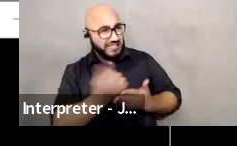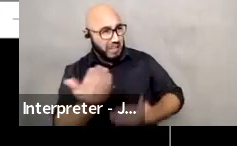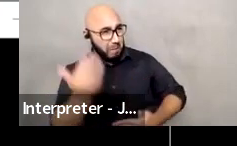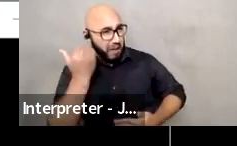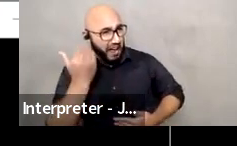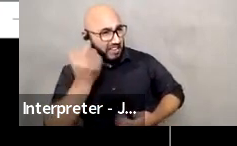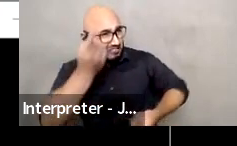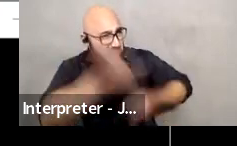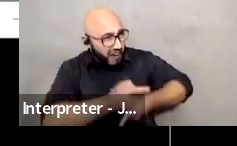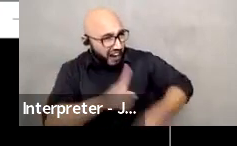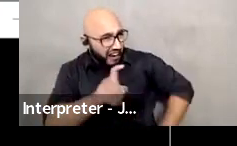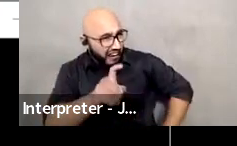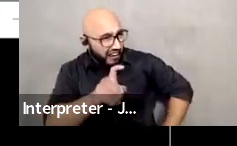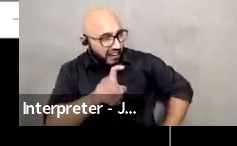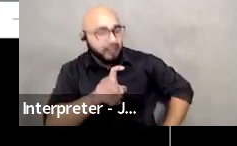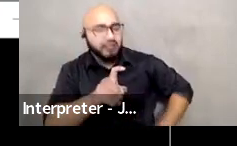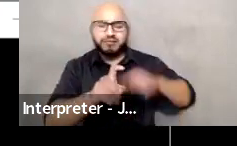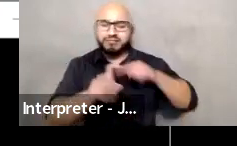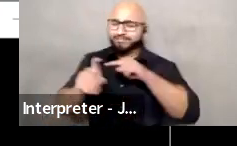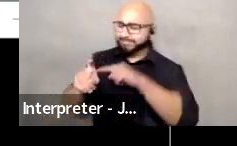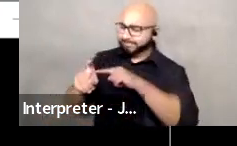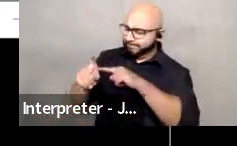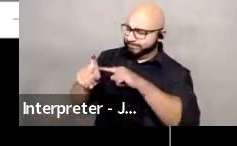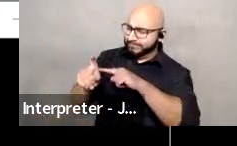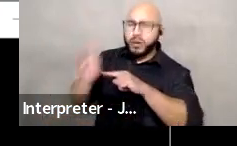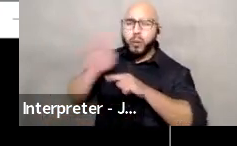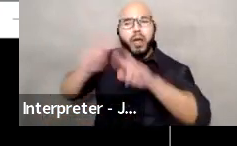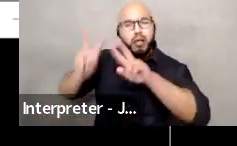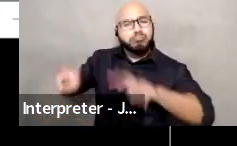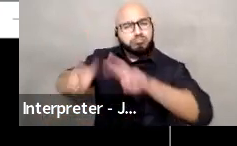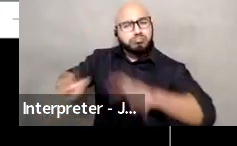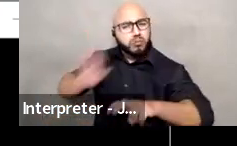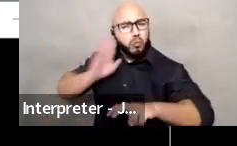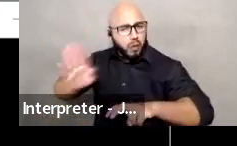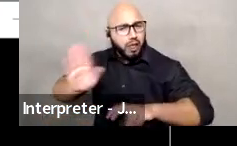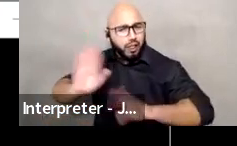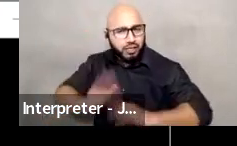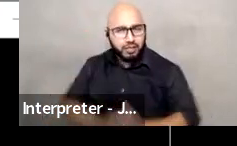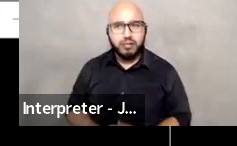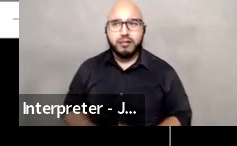Well, I'm going to return to that. In a in a little bit. Here before.